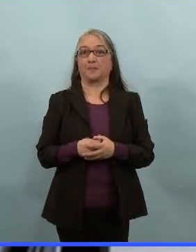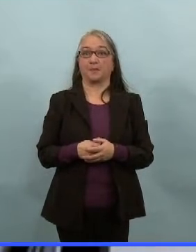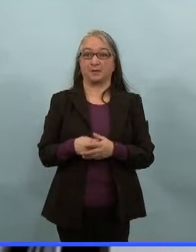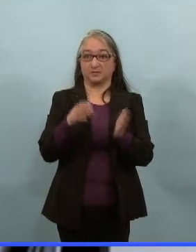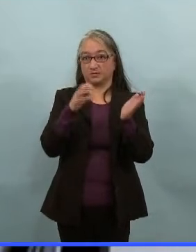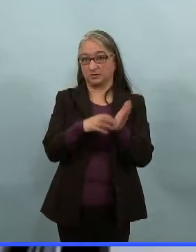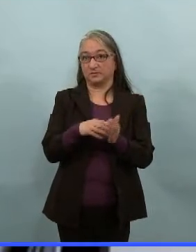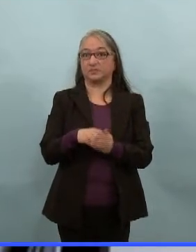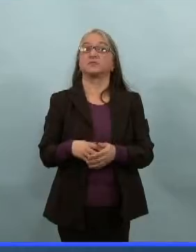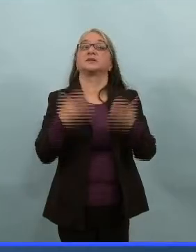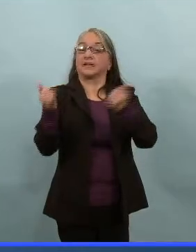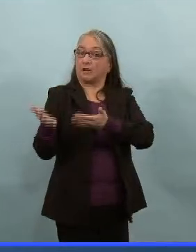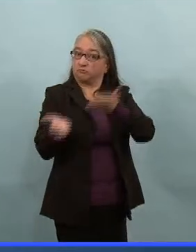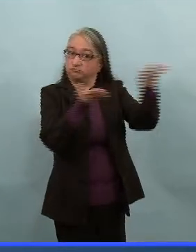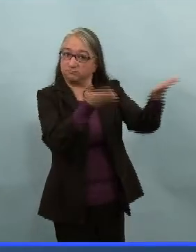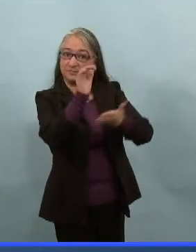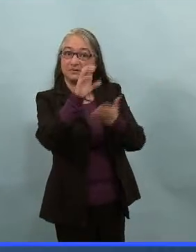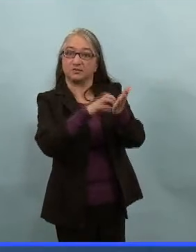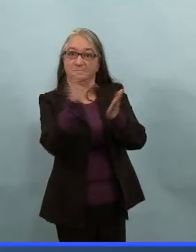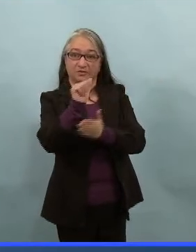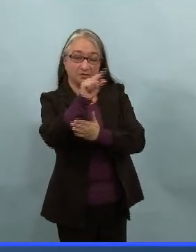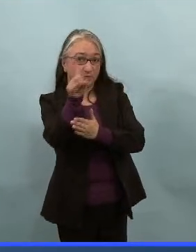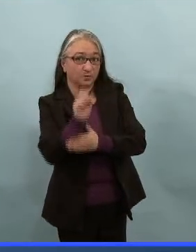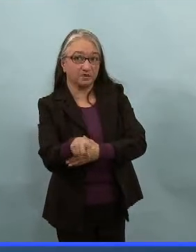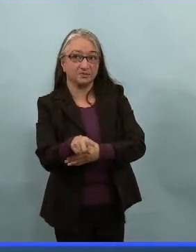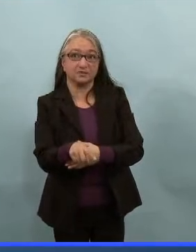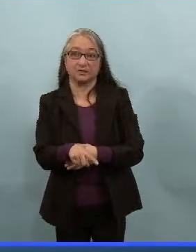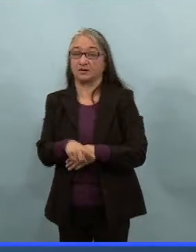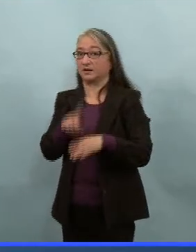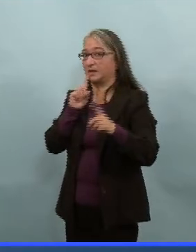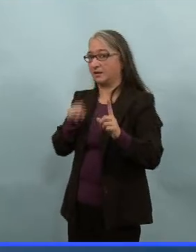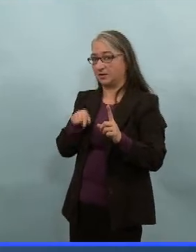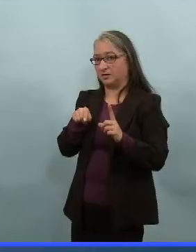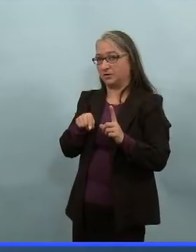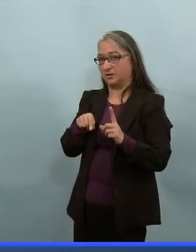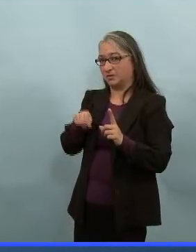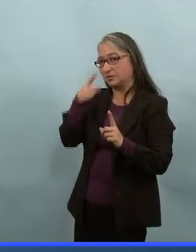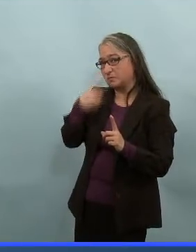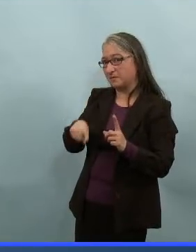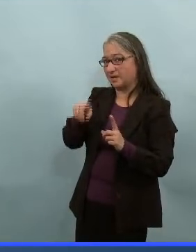variables question sure can you just repeat the question so i just uh have it fresh in my head